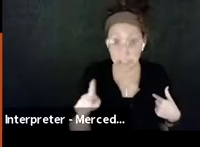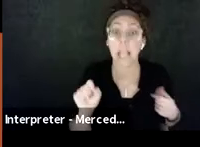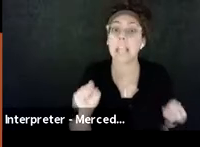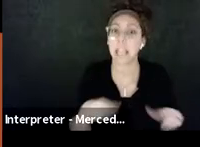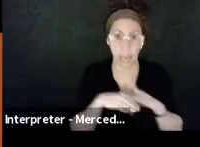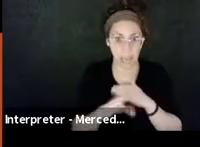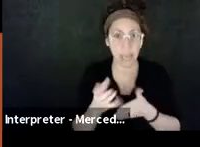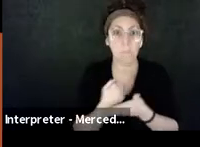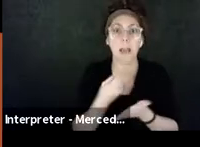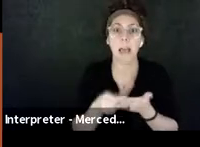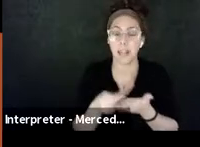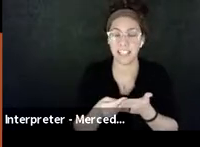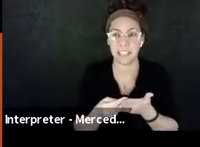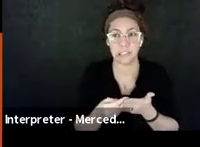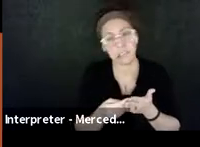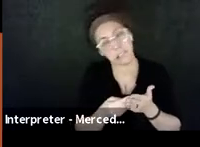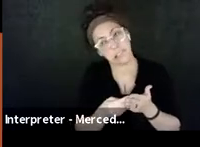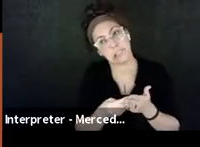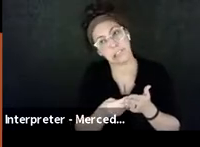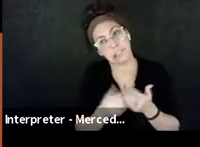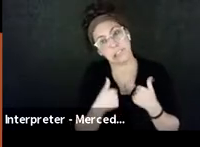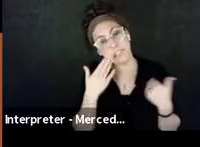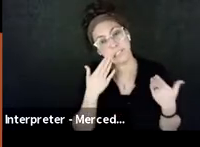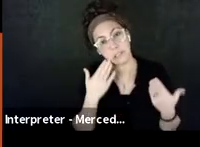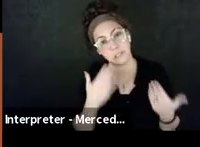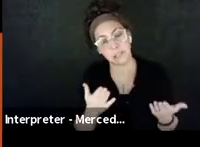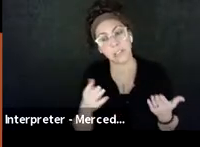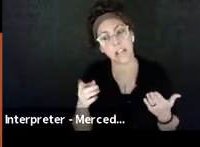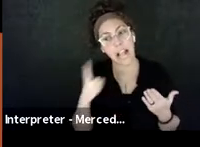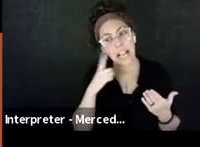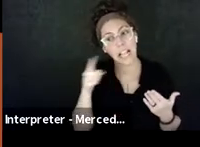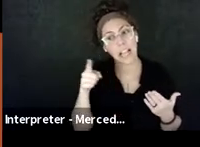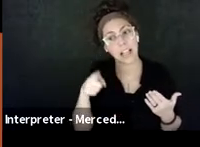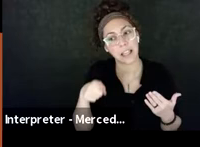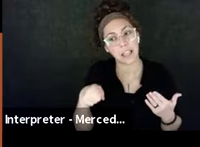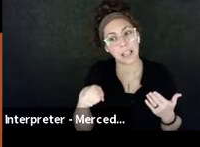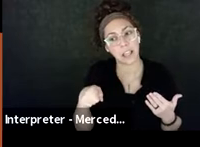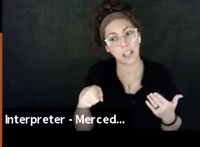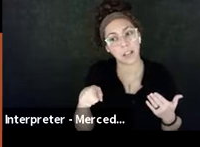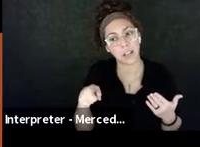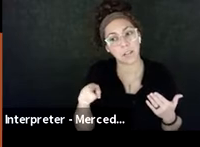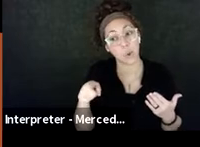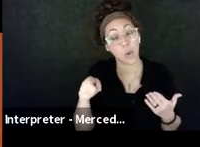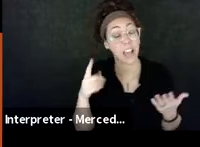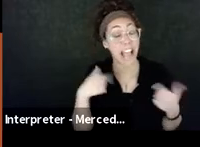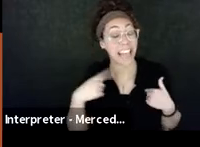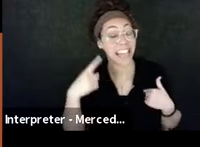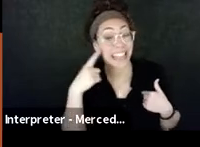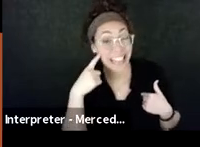Natalie Chavez: But from my understanding, they're going to be eligible to financial aid just any other student would be so that that's not going to impact them so